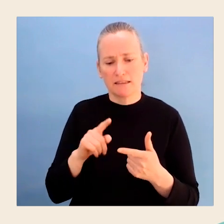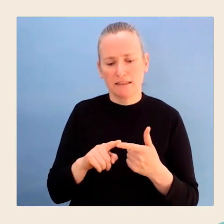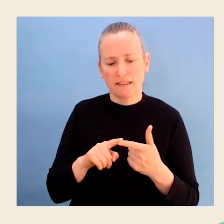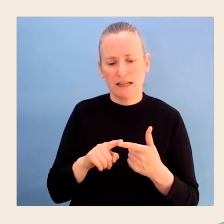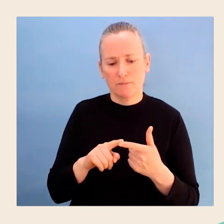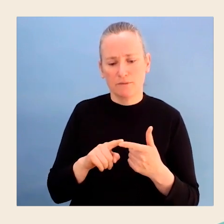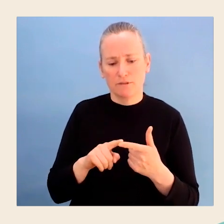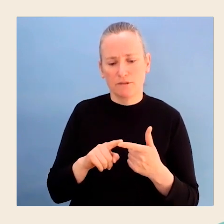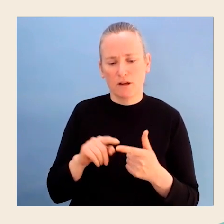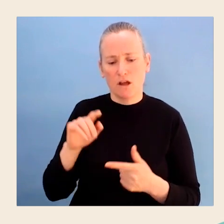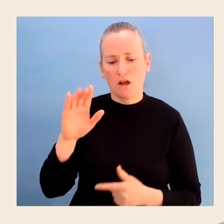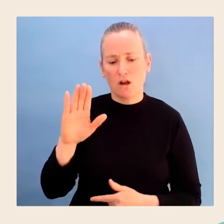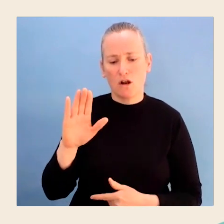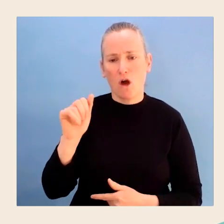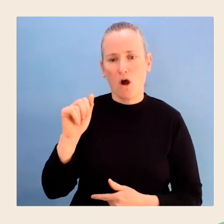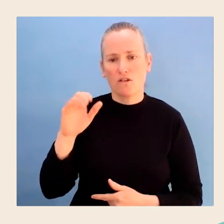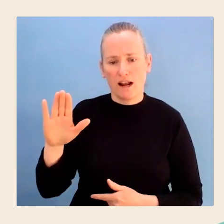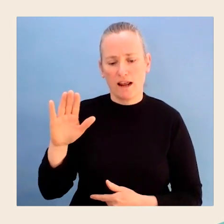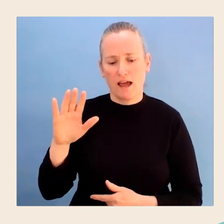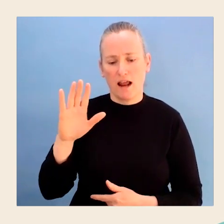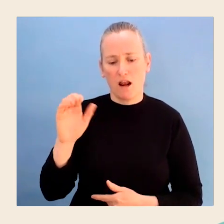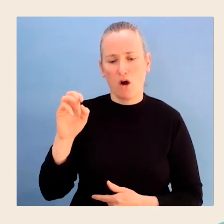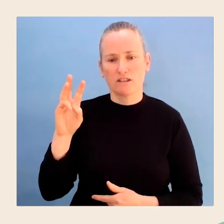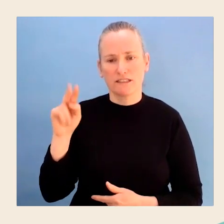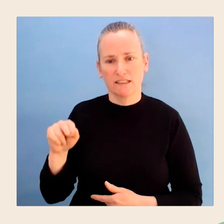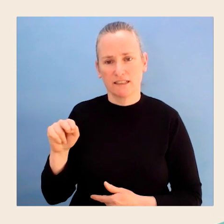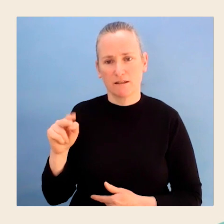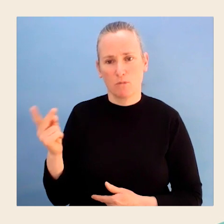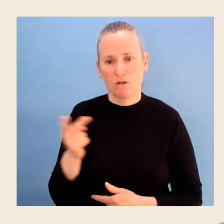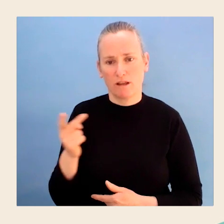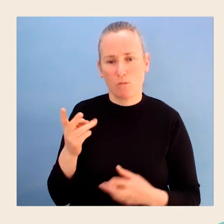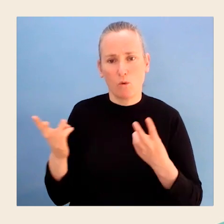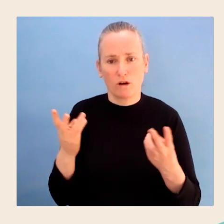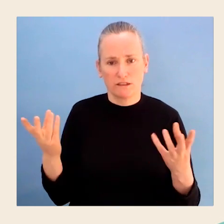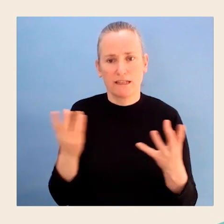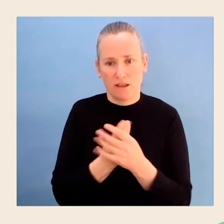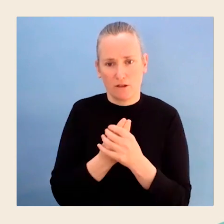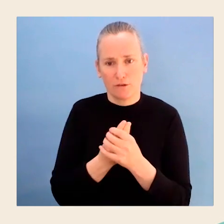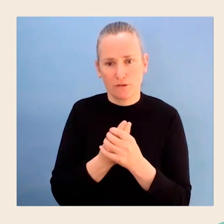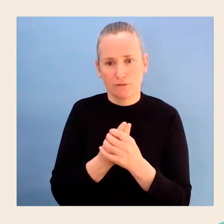a choreographer and dancer as well, collaborated together called Descent.